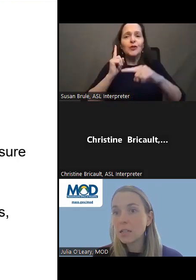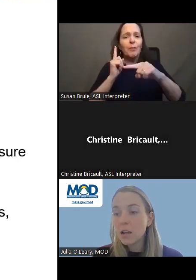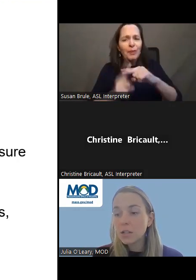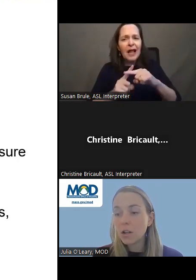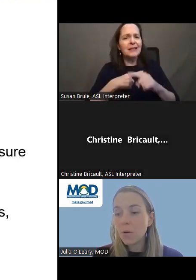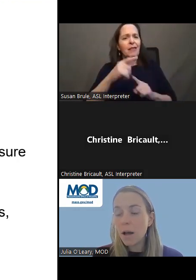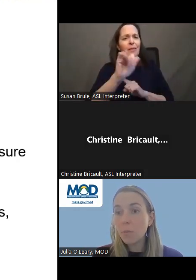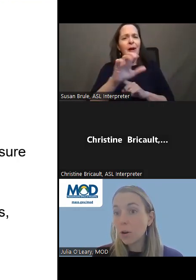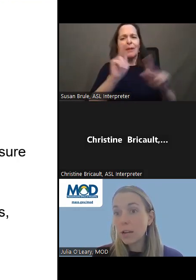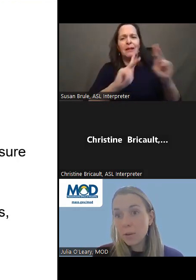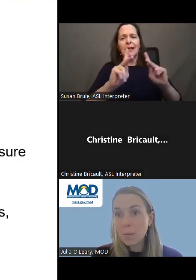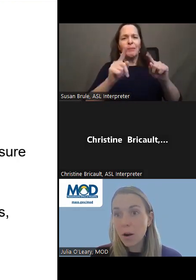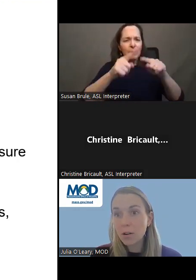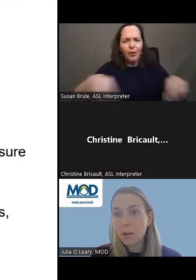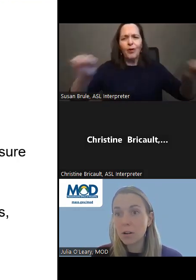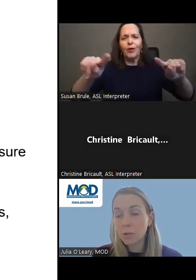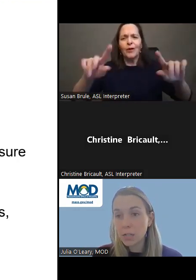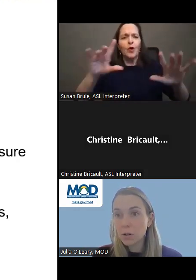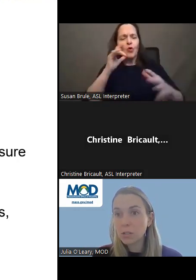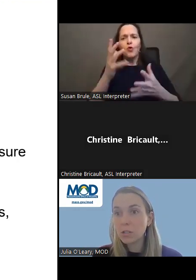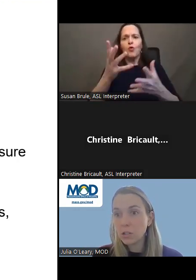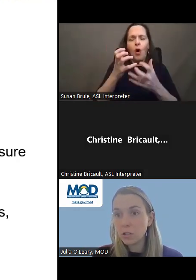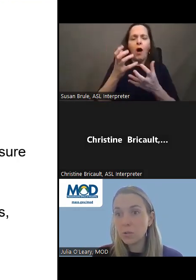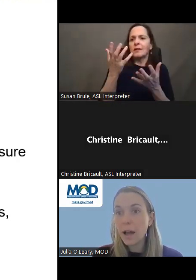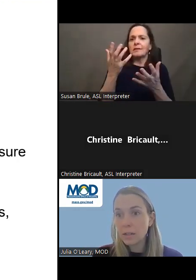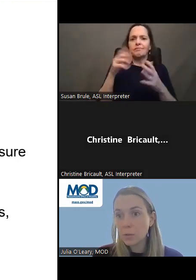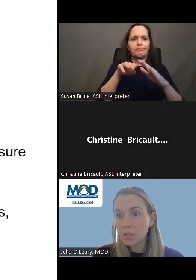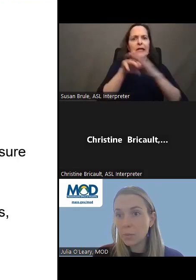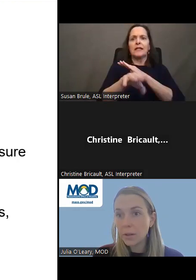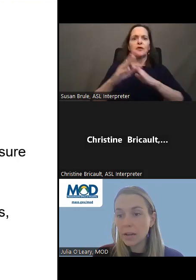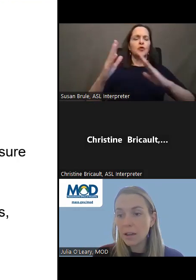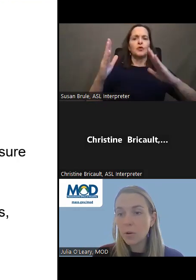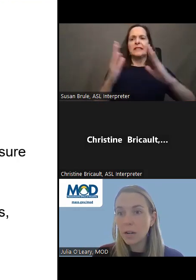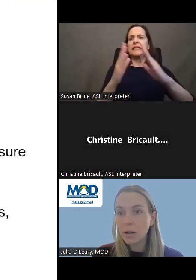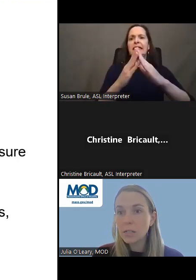So we're here to be a partner and a resource to you as municipal ADA coordinators.